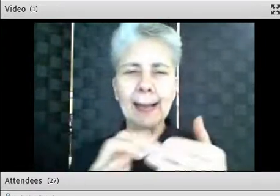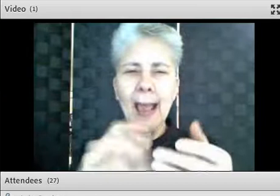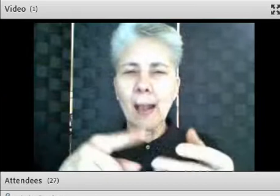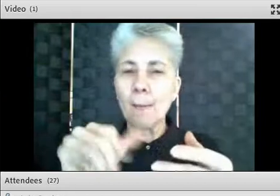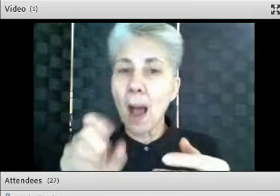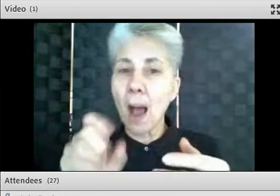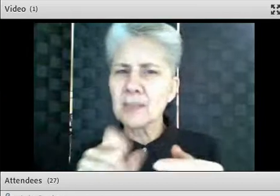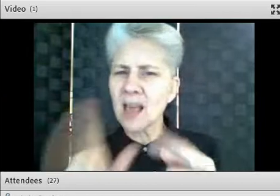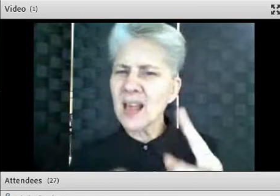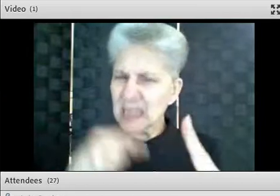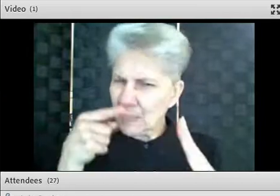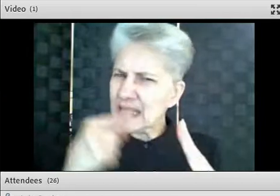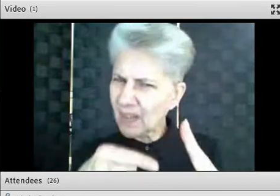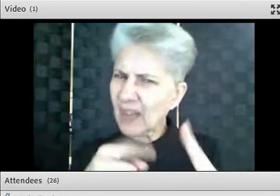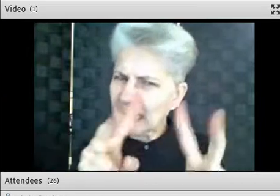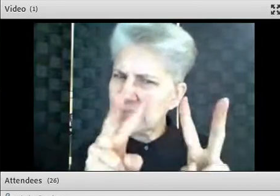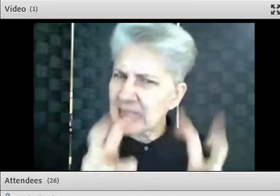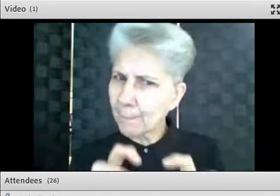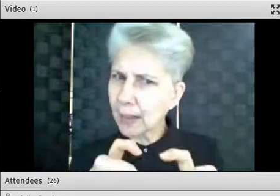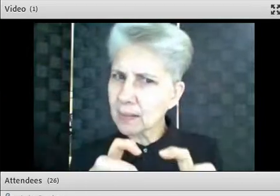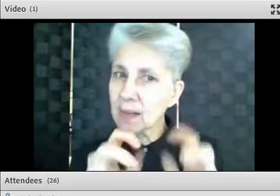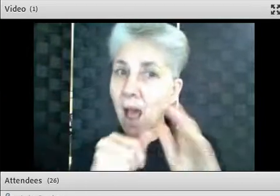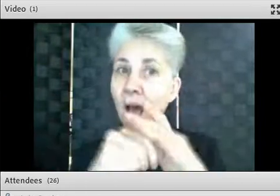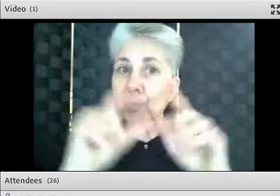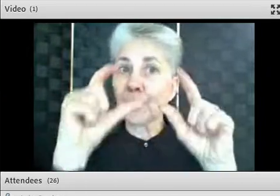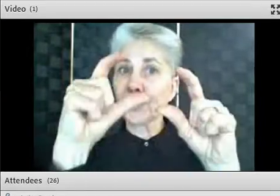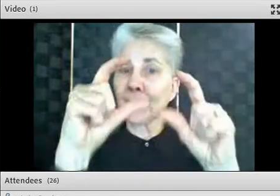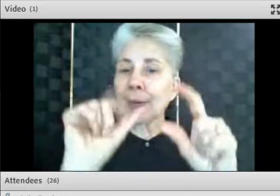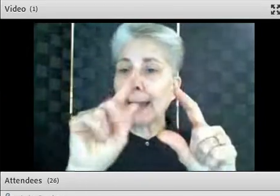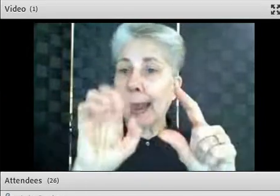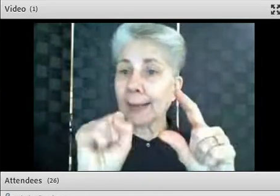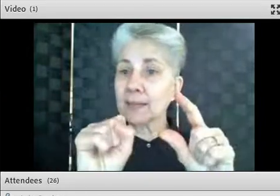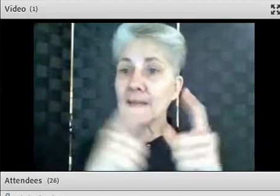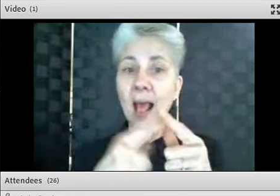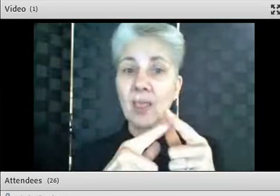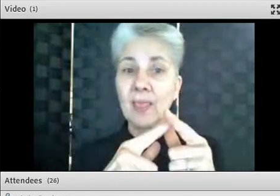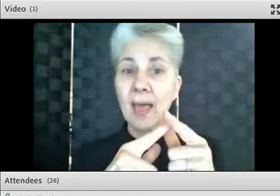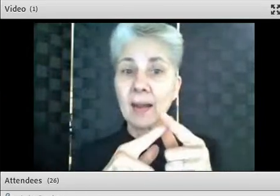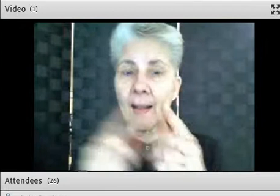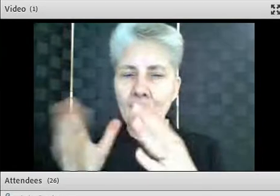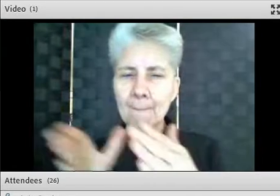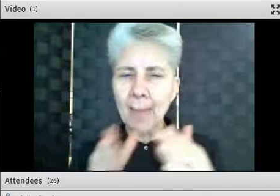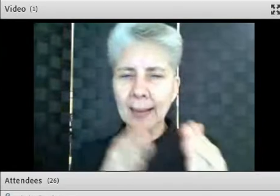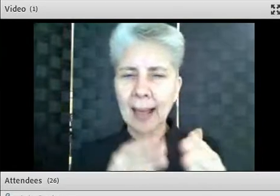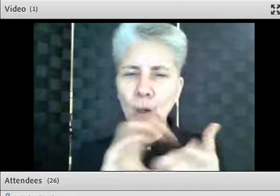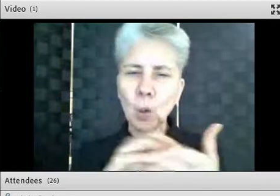All of those are more specific topics underneath cakes. Then we go back out again, right,